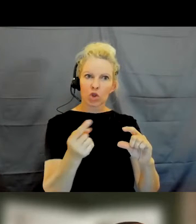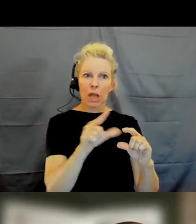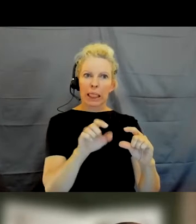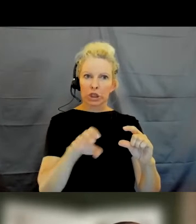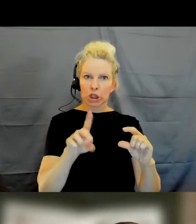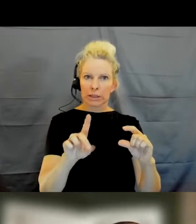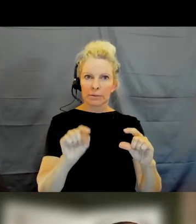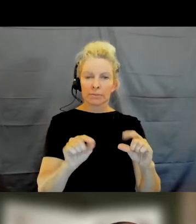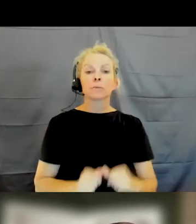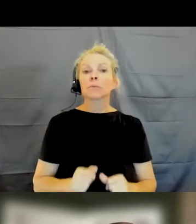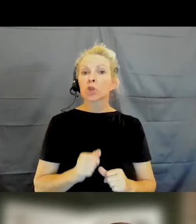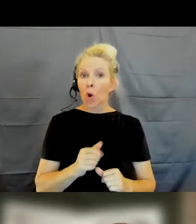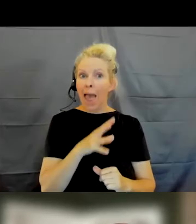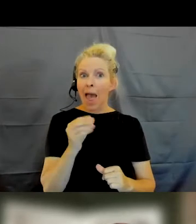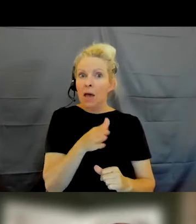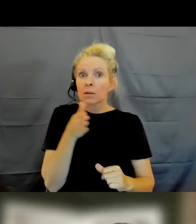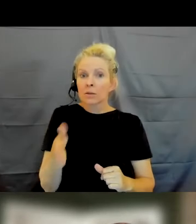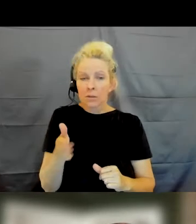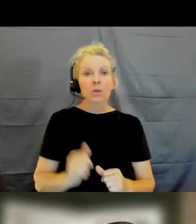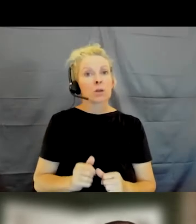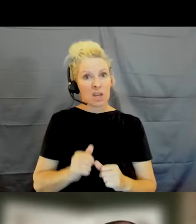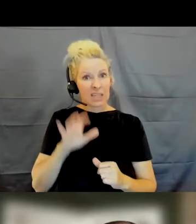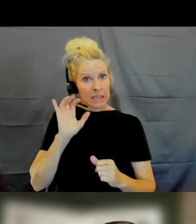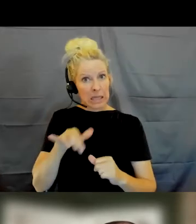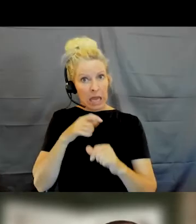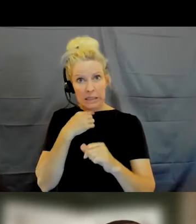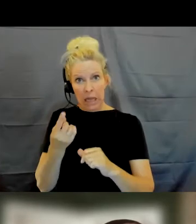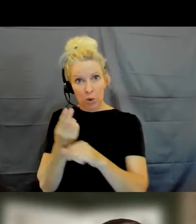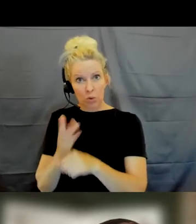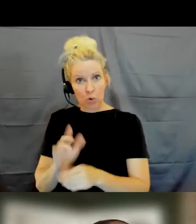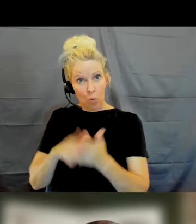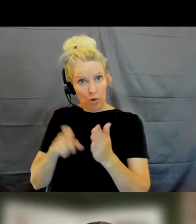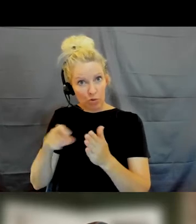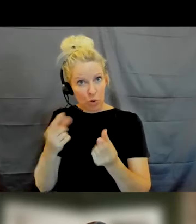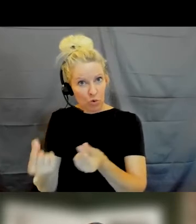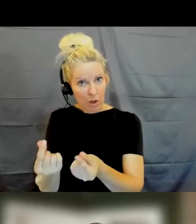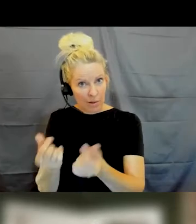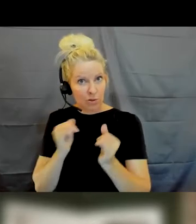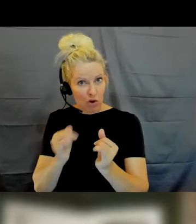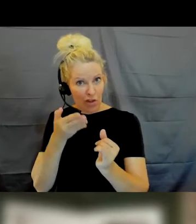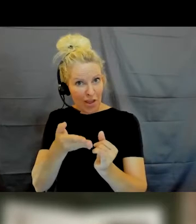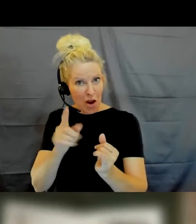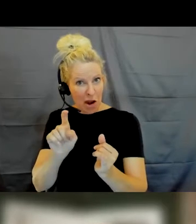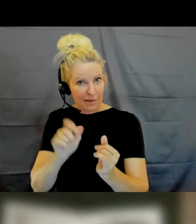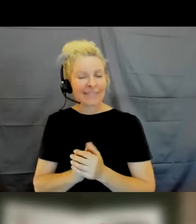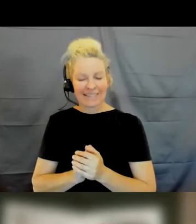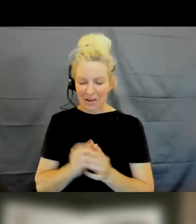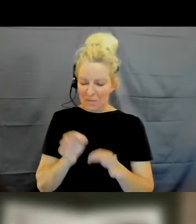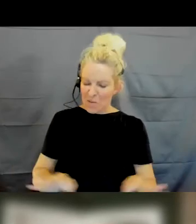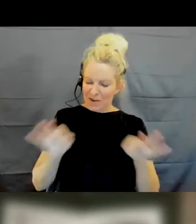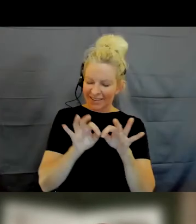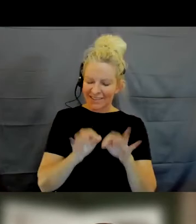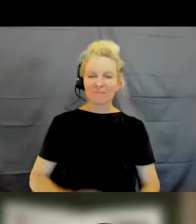users what they should be doing. Important. Again, could go further into this, but I wanted to bring